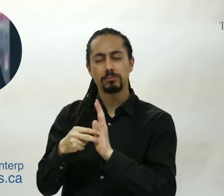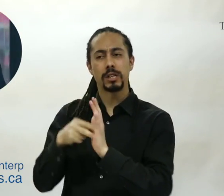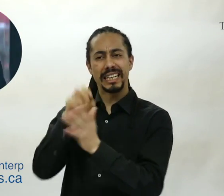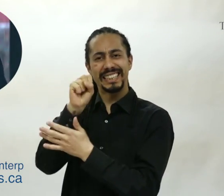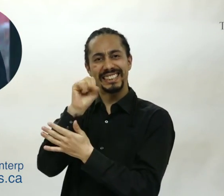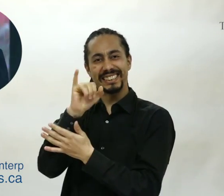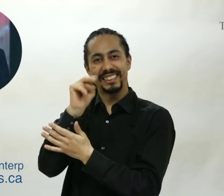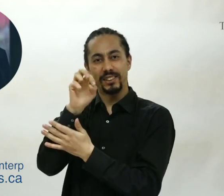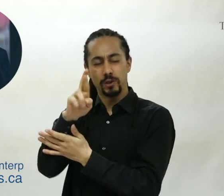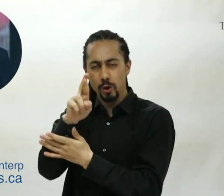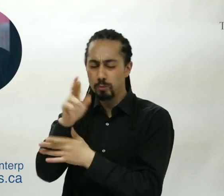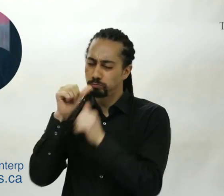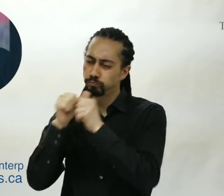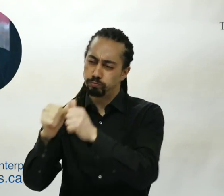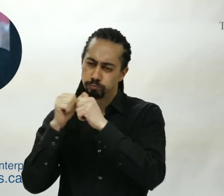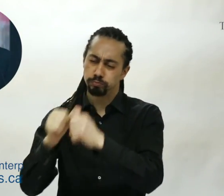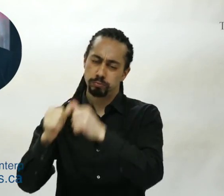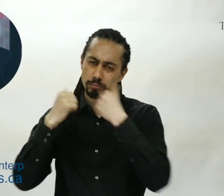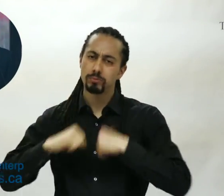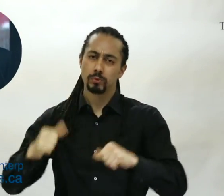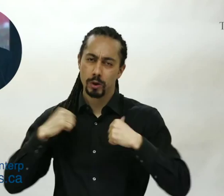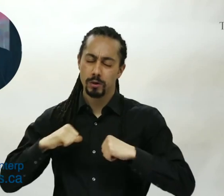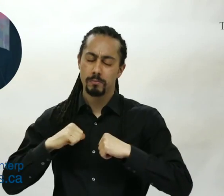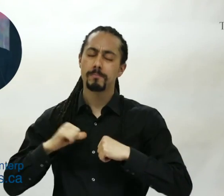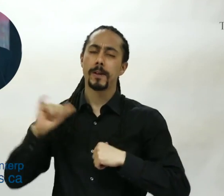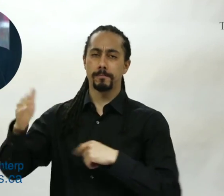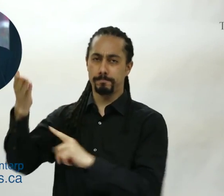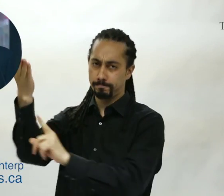unless you think of a saint as a sinner who keeps on trying.